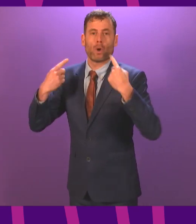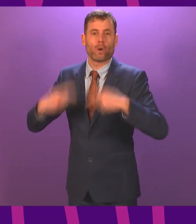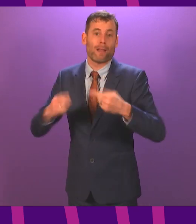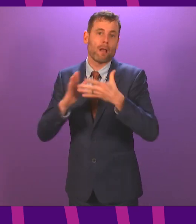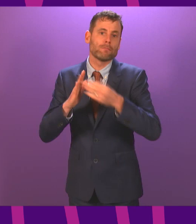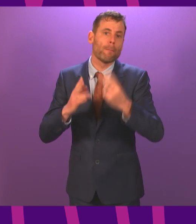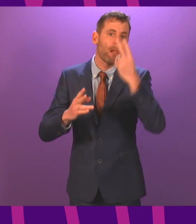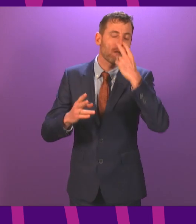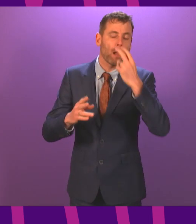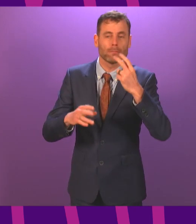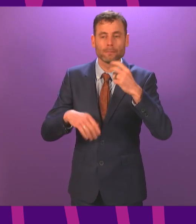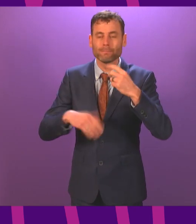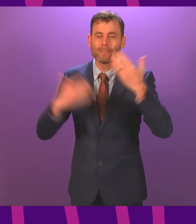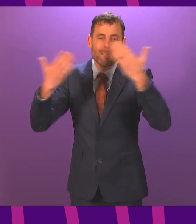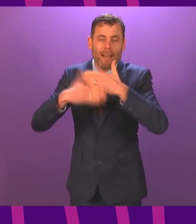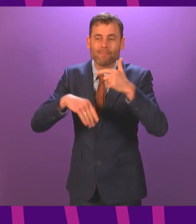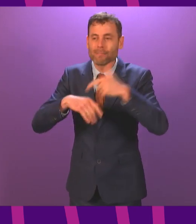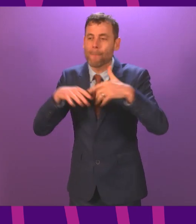funding that was announced two weeks ago is welcome news for many and provides a glimmer